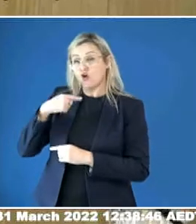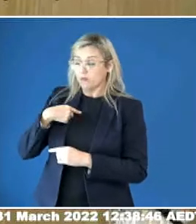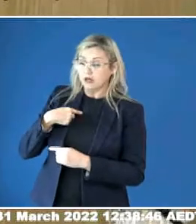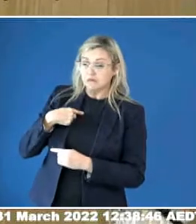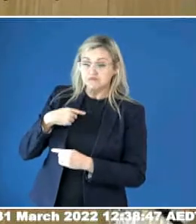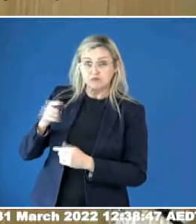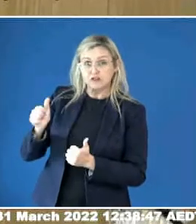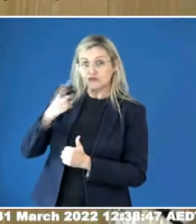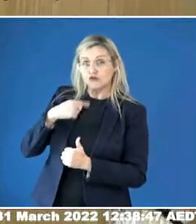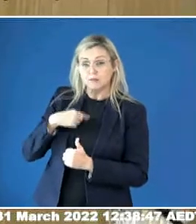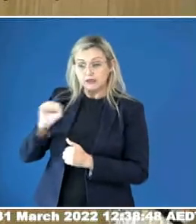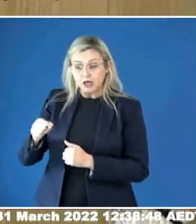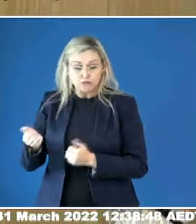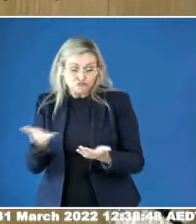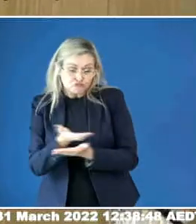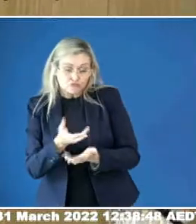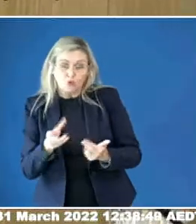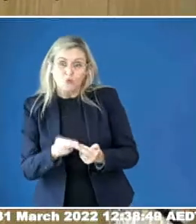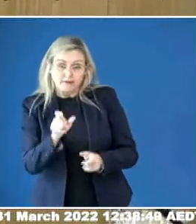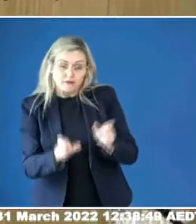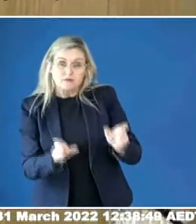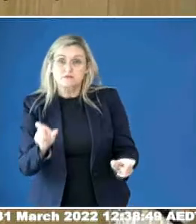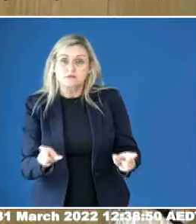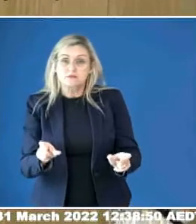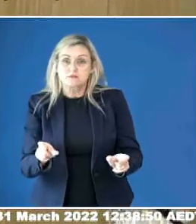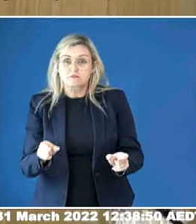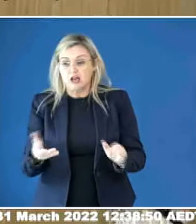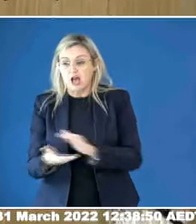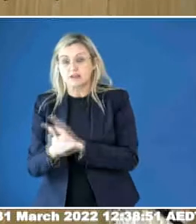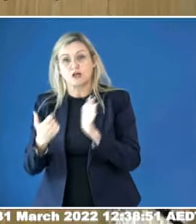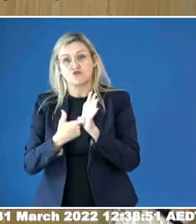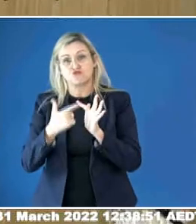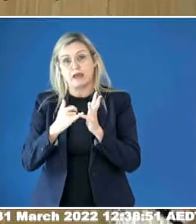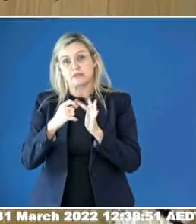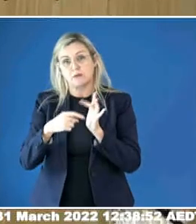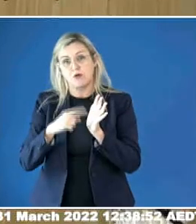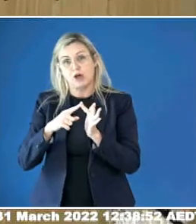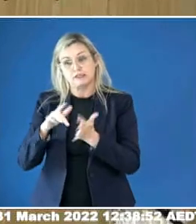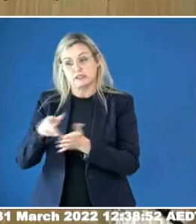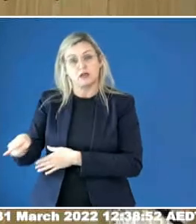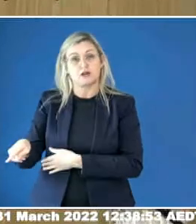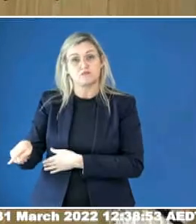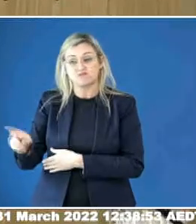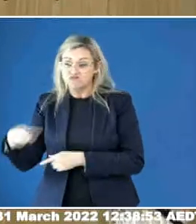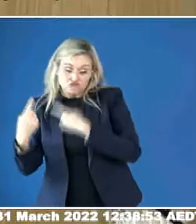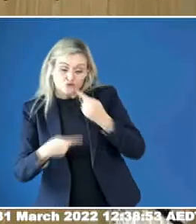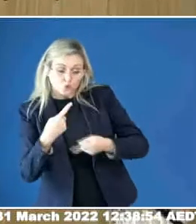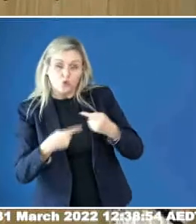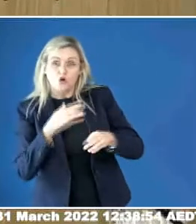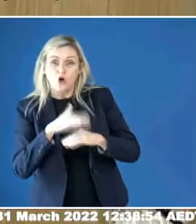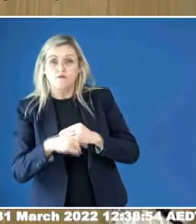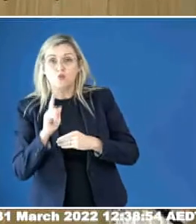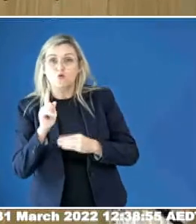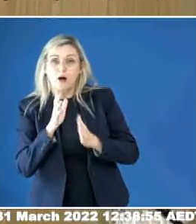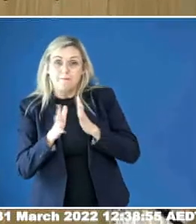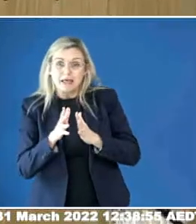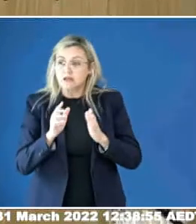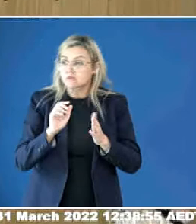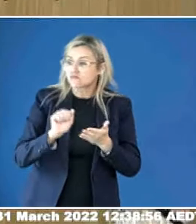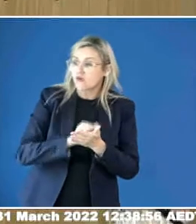there, the participants at the respite centre, what are appropriate boundaries and